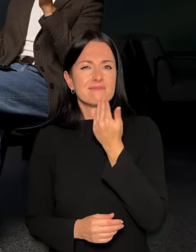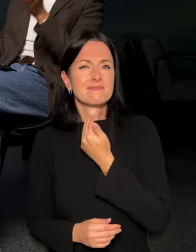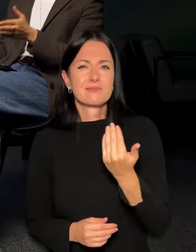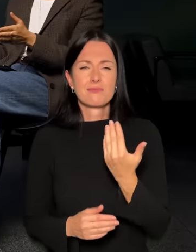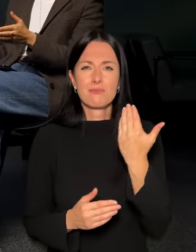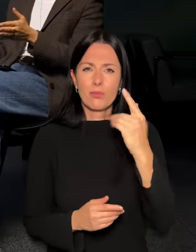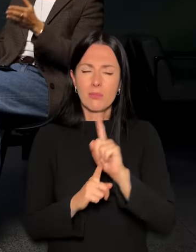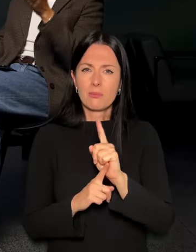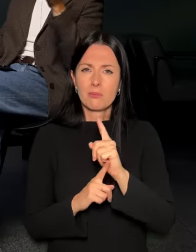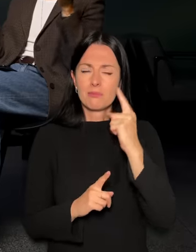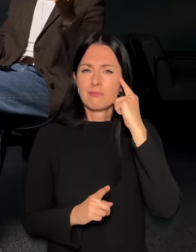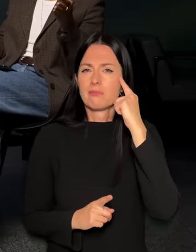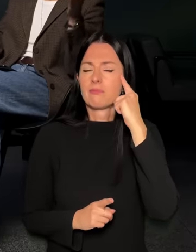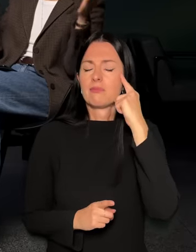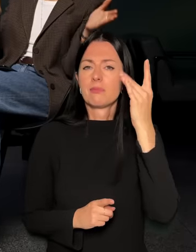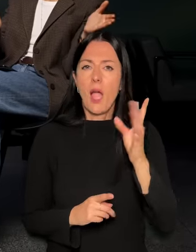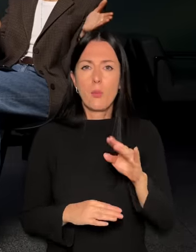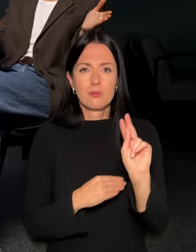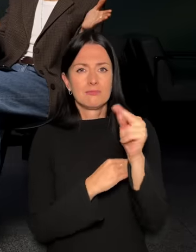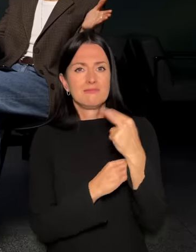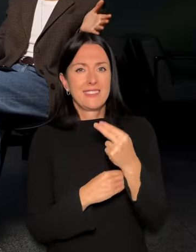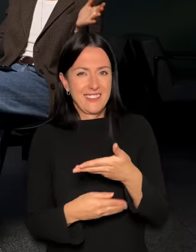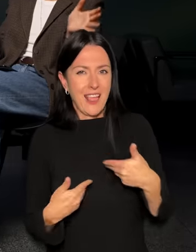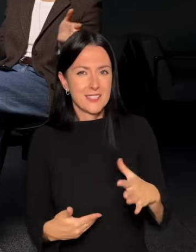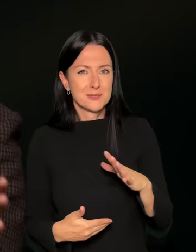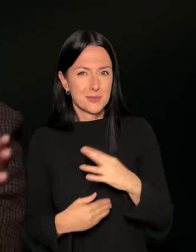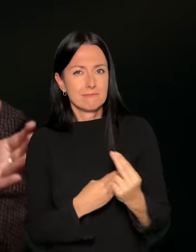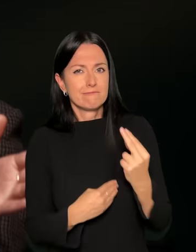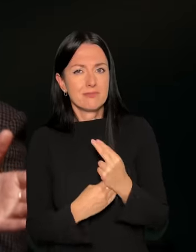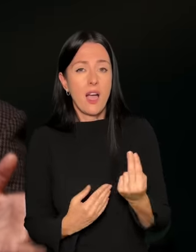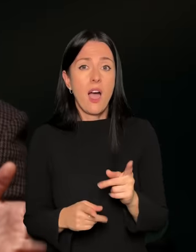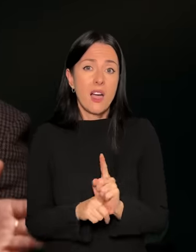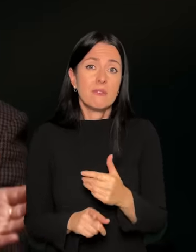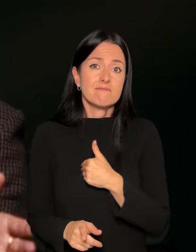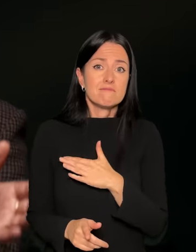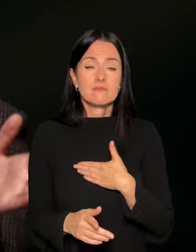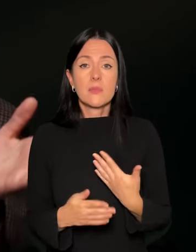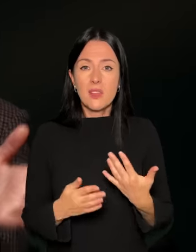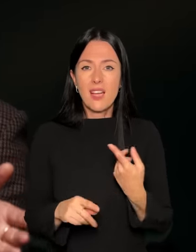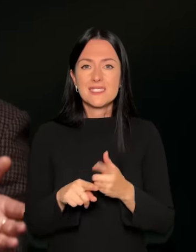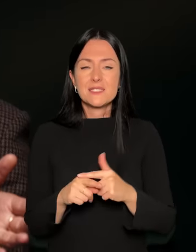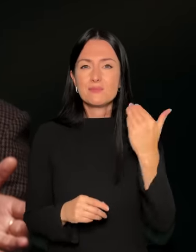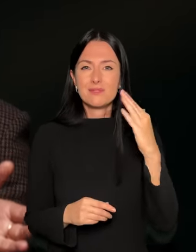and then they raised you and me, also willy-nilly, but still